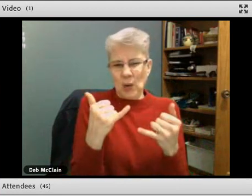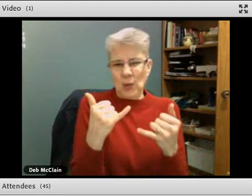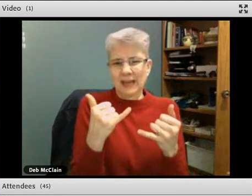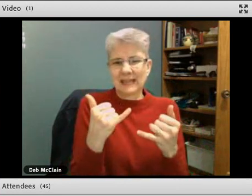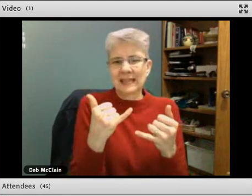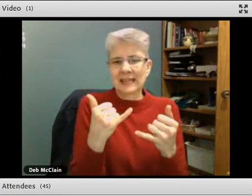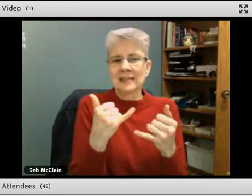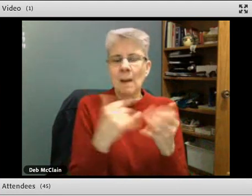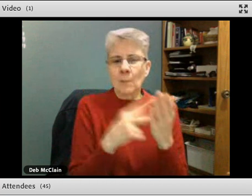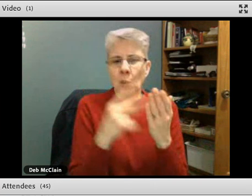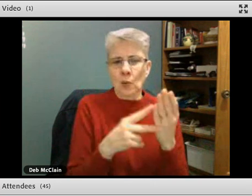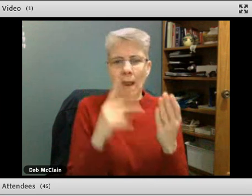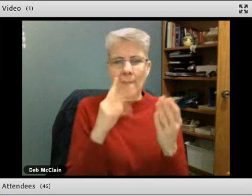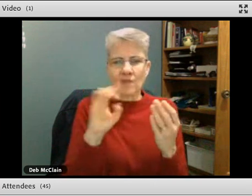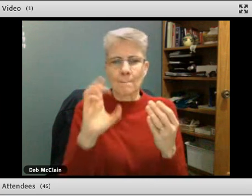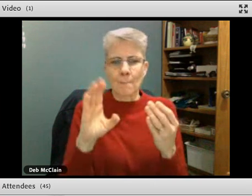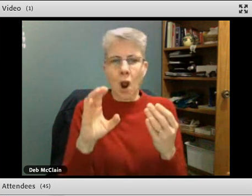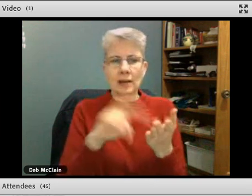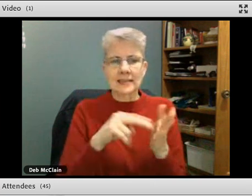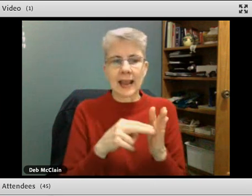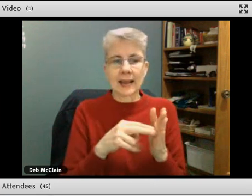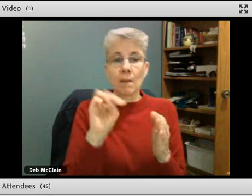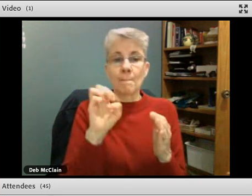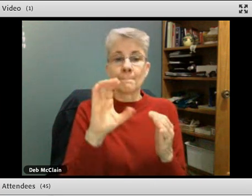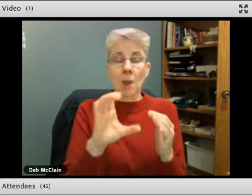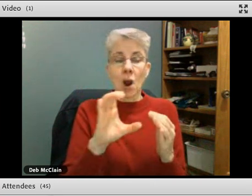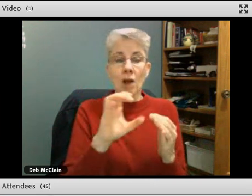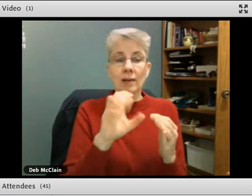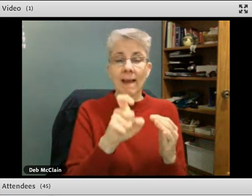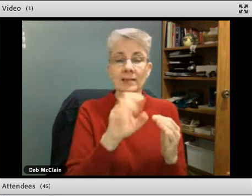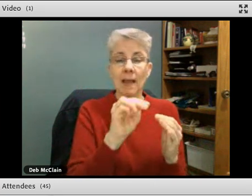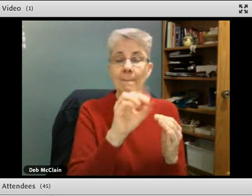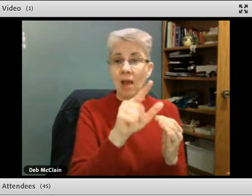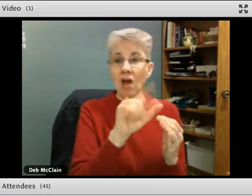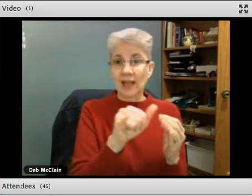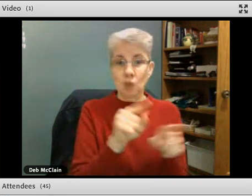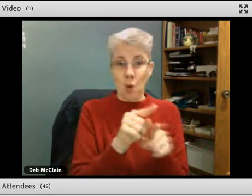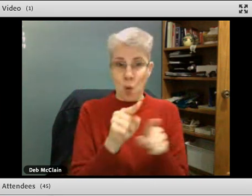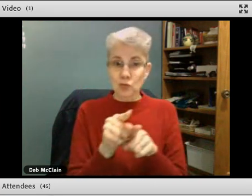MARC XML, which is also in extensive use in libraries now.